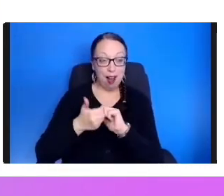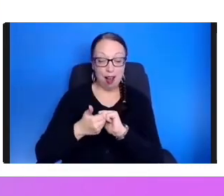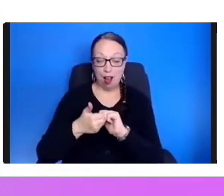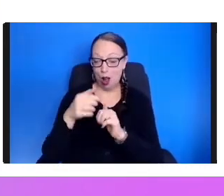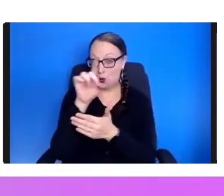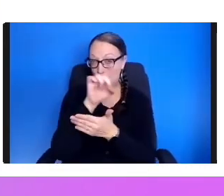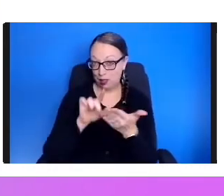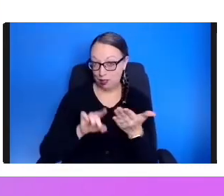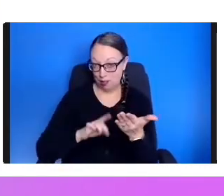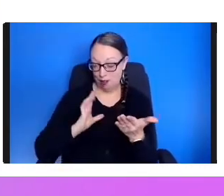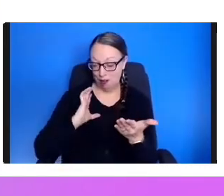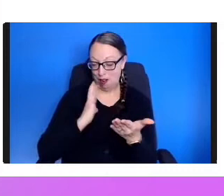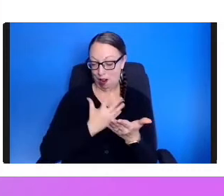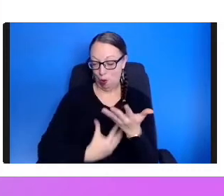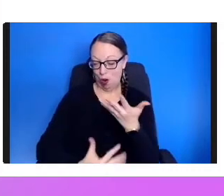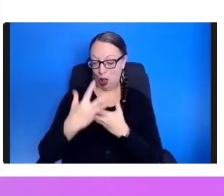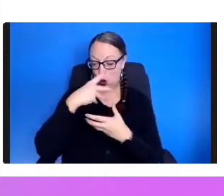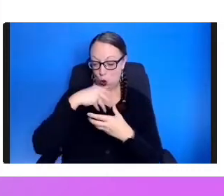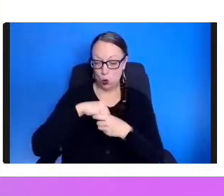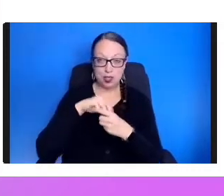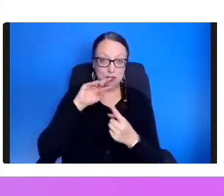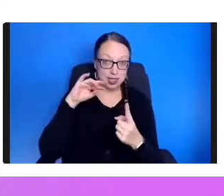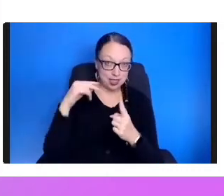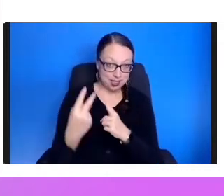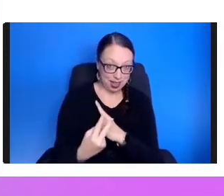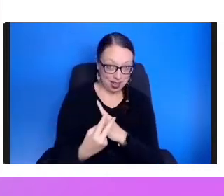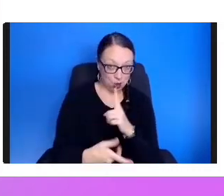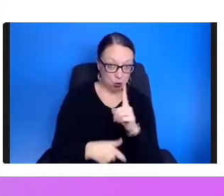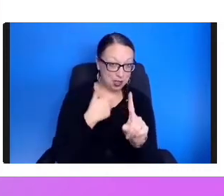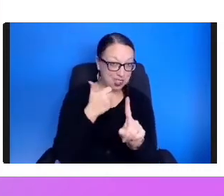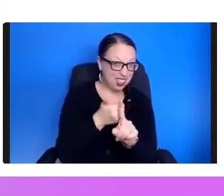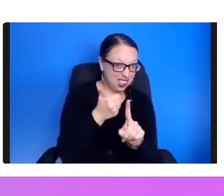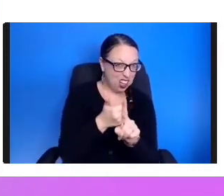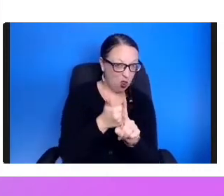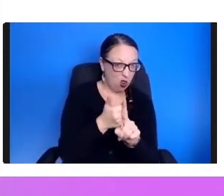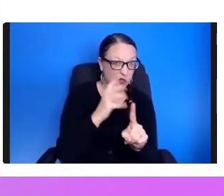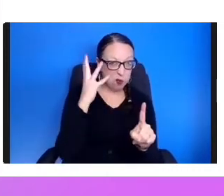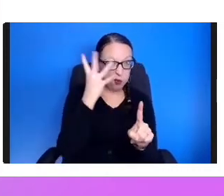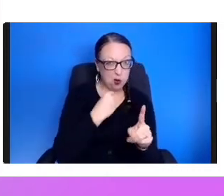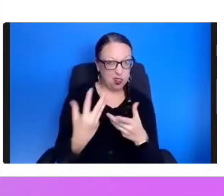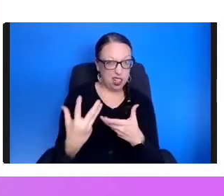our inclusive insights to be itself beautifully inclusive? What does that mean?